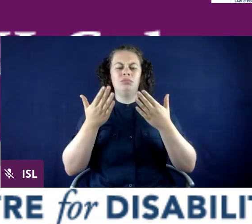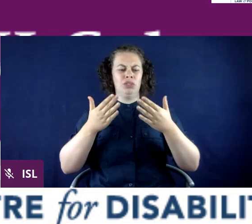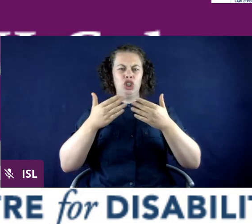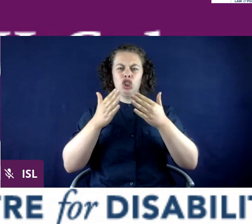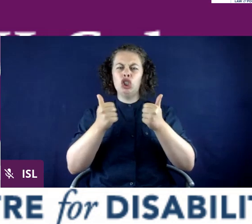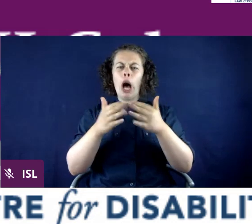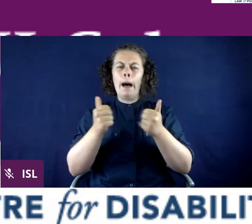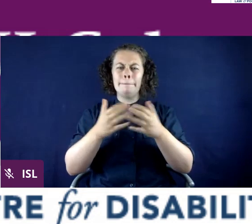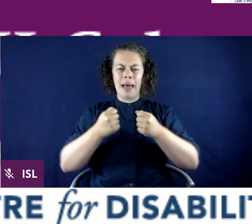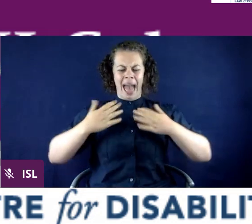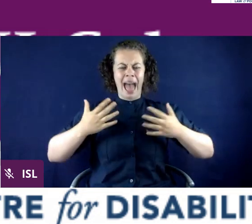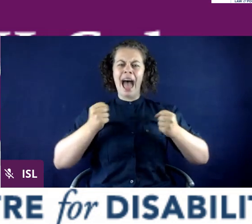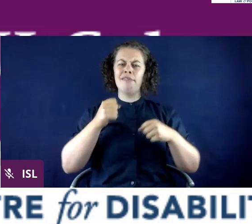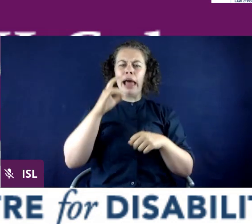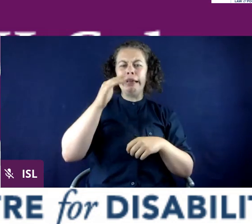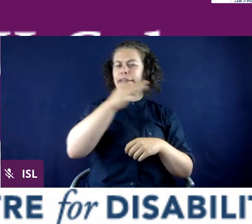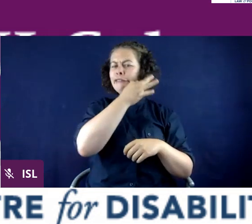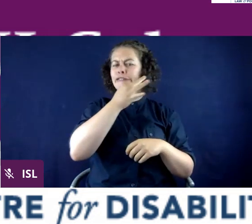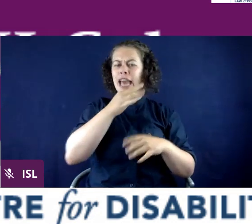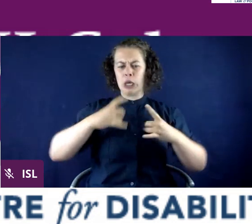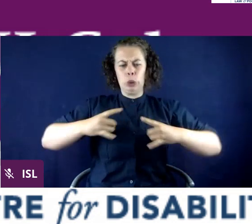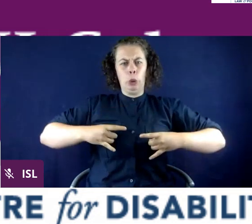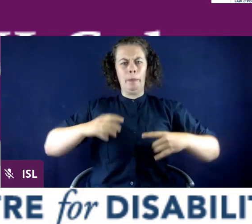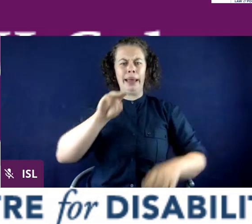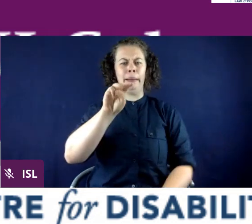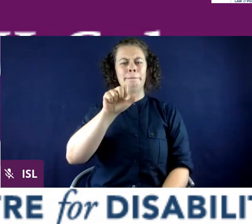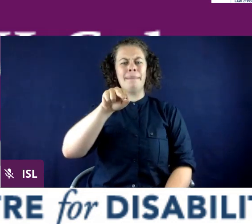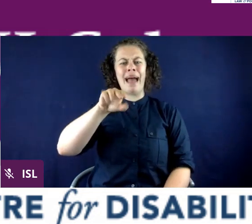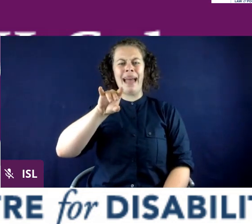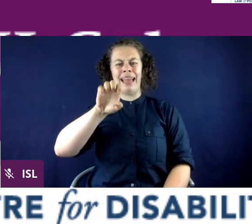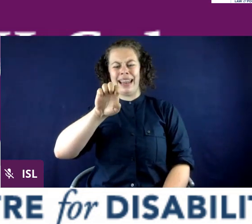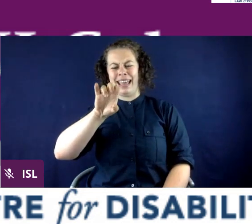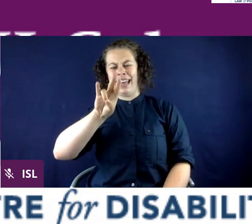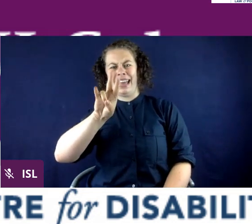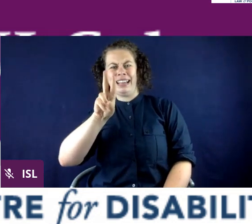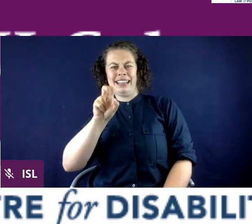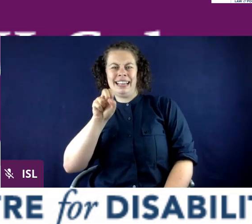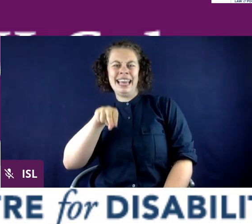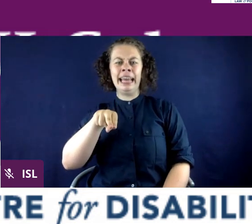They don't exist for bodies like yours. I said OK.